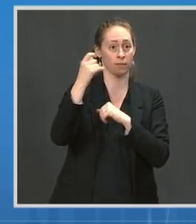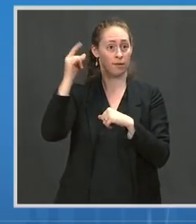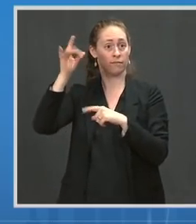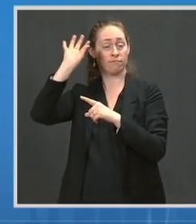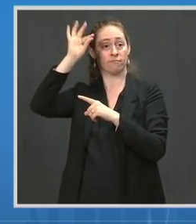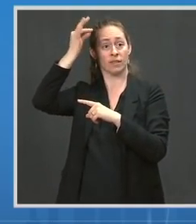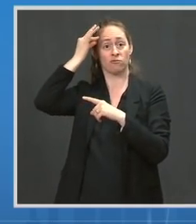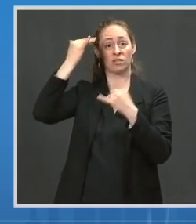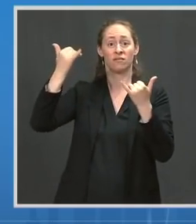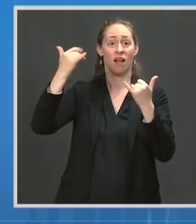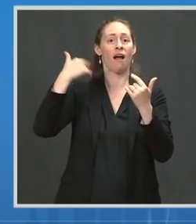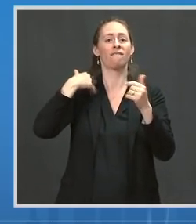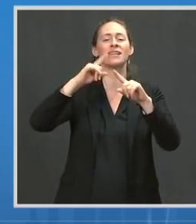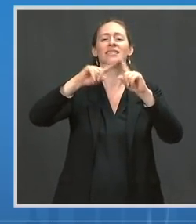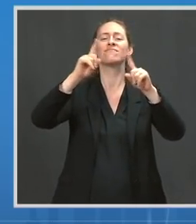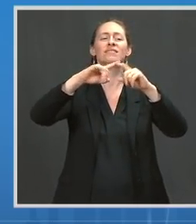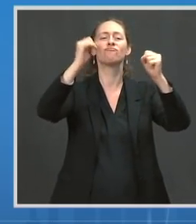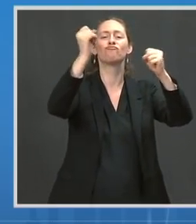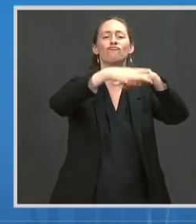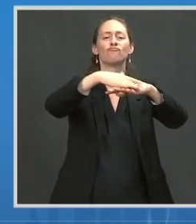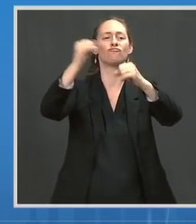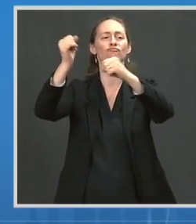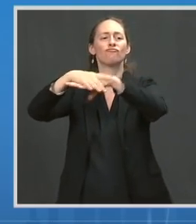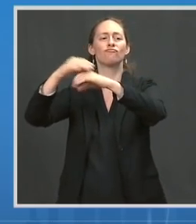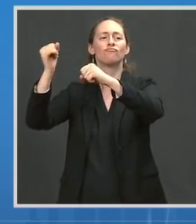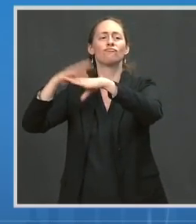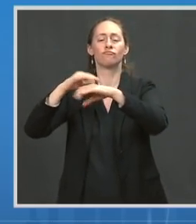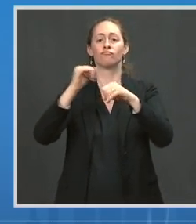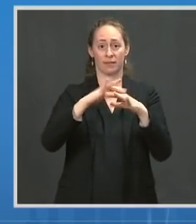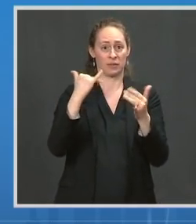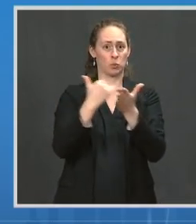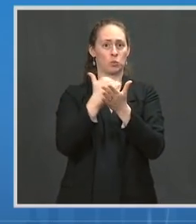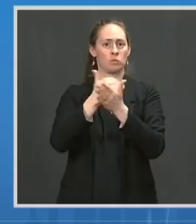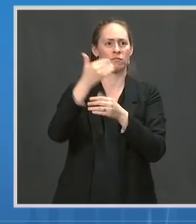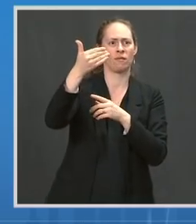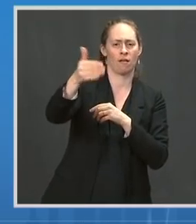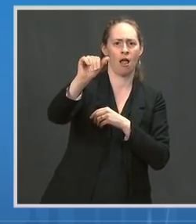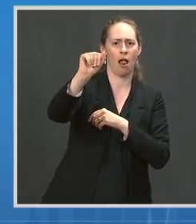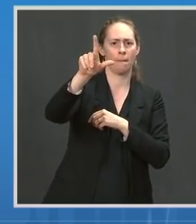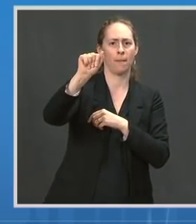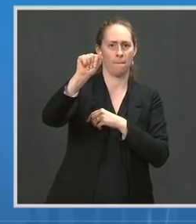in Bessemer, Alabama, that will have the capacity to administer 7,000 shots per week.